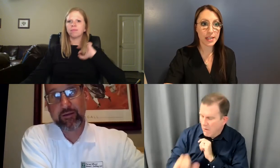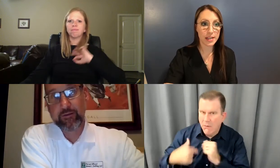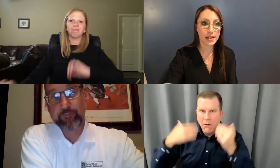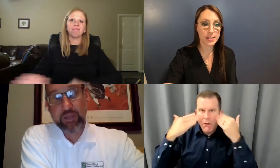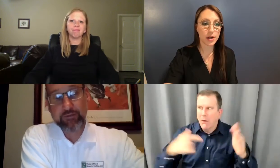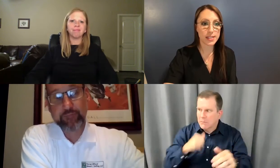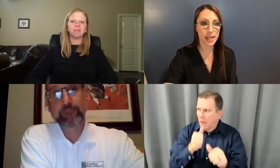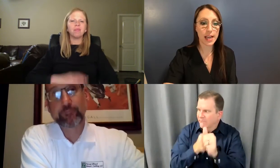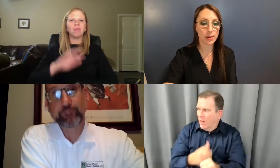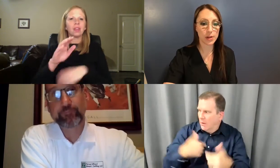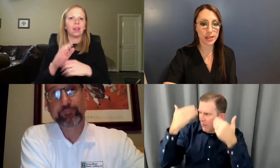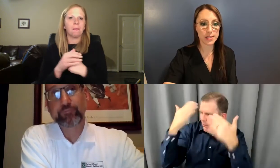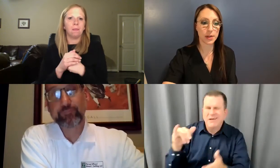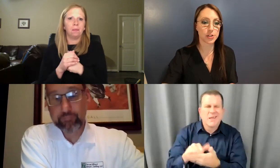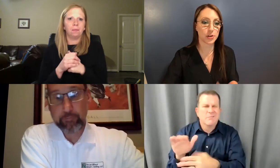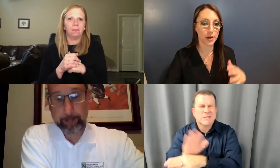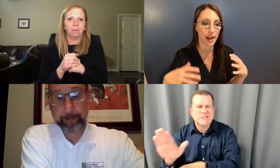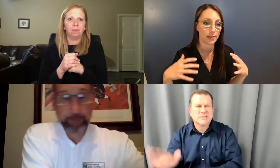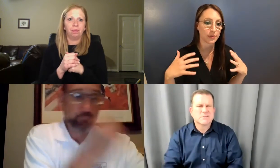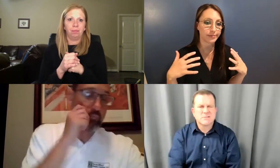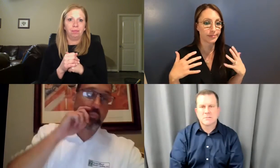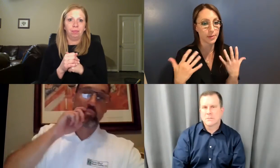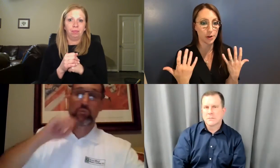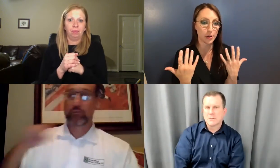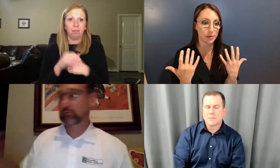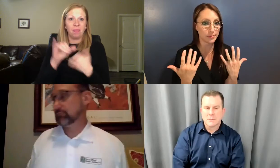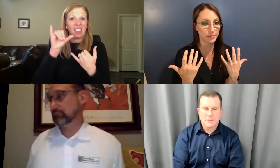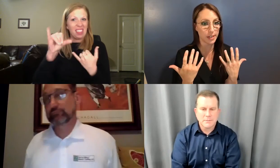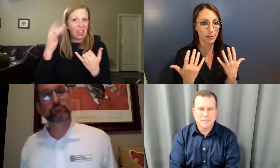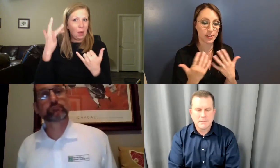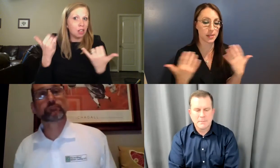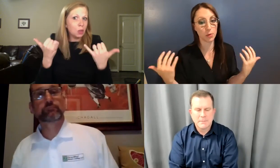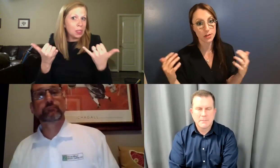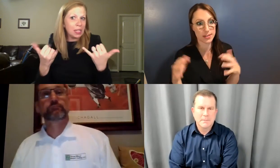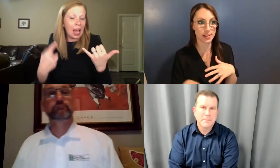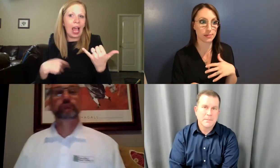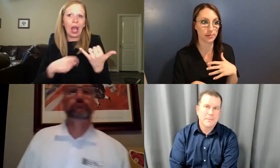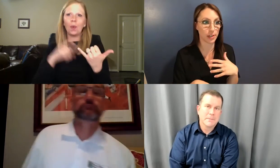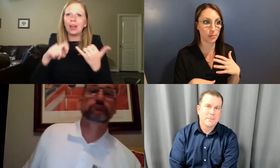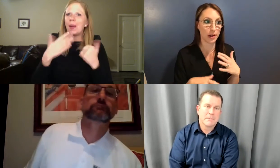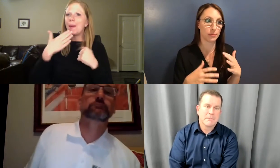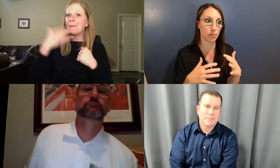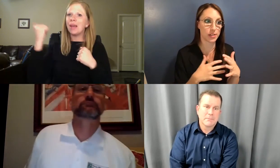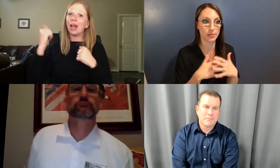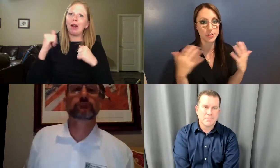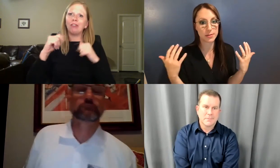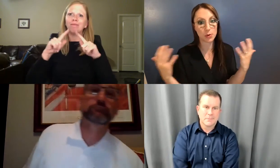But, and that's why today we need to make sure we have better diversity boards and more diverse employees